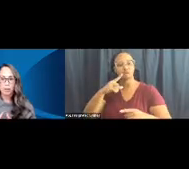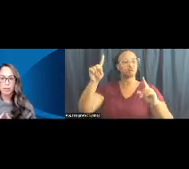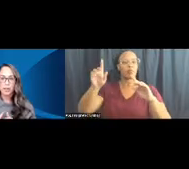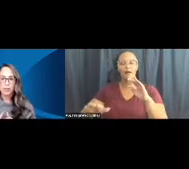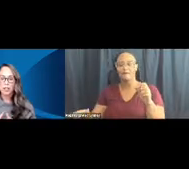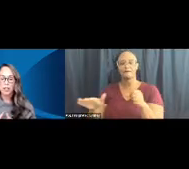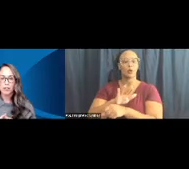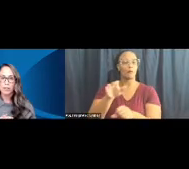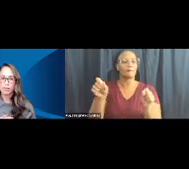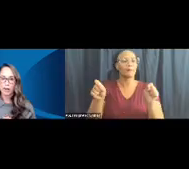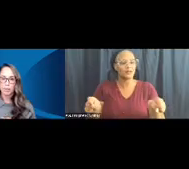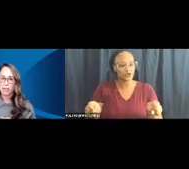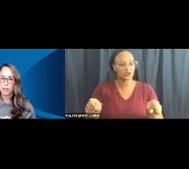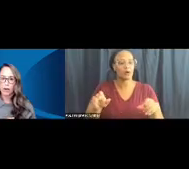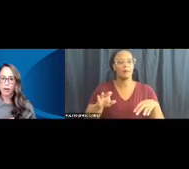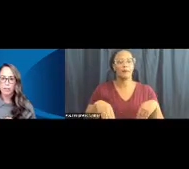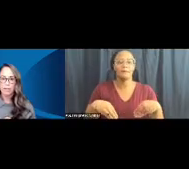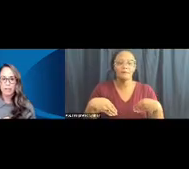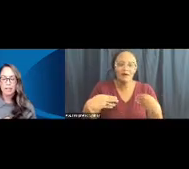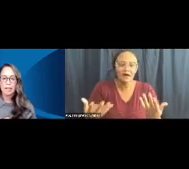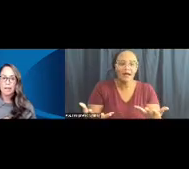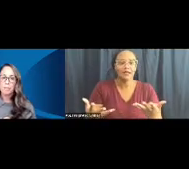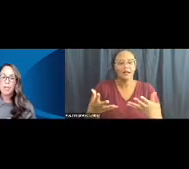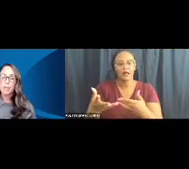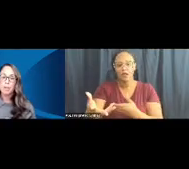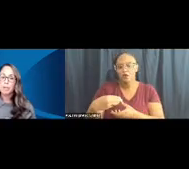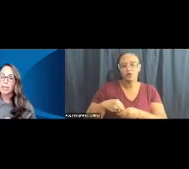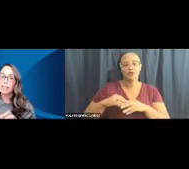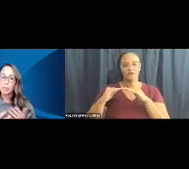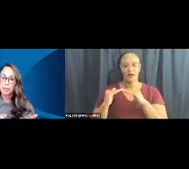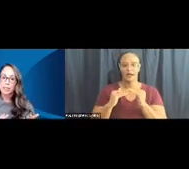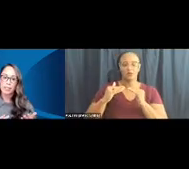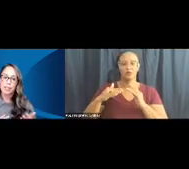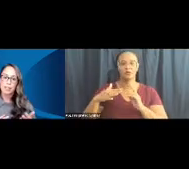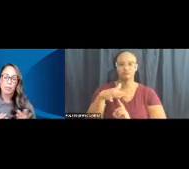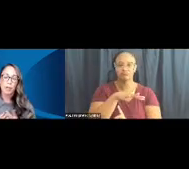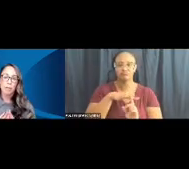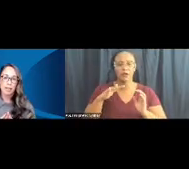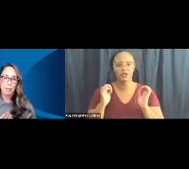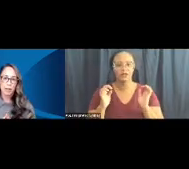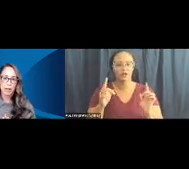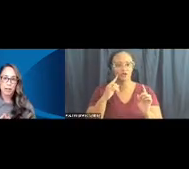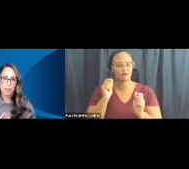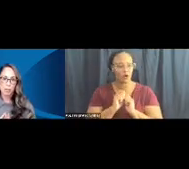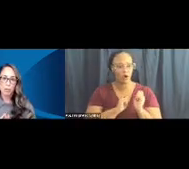equitable educational environments for all. The SPPI summary series is one way that we're trying to